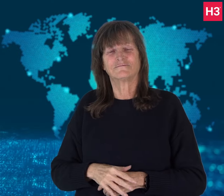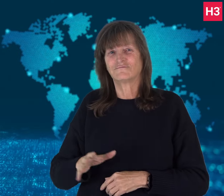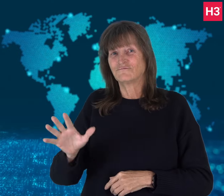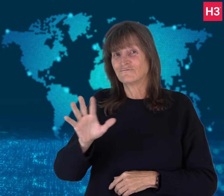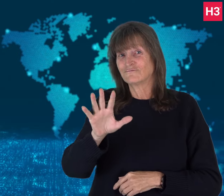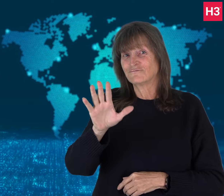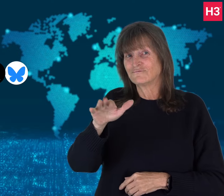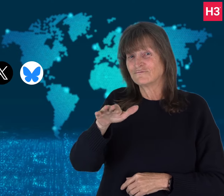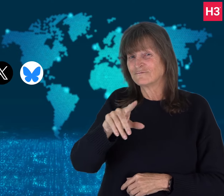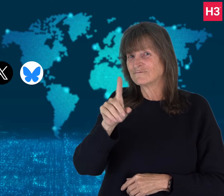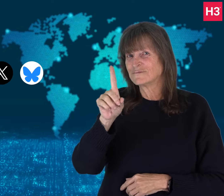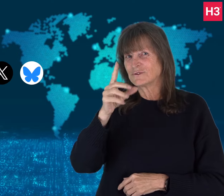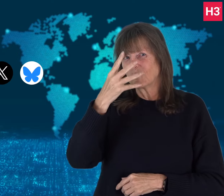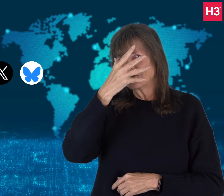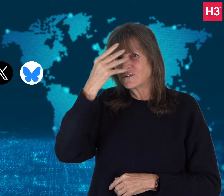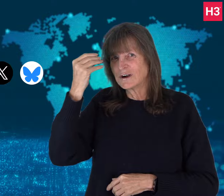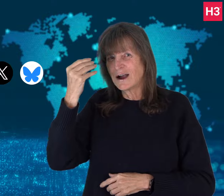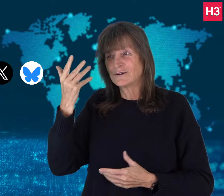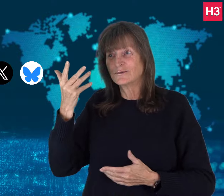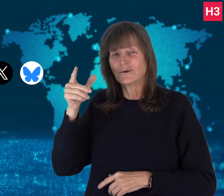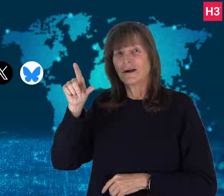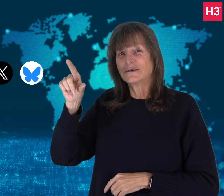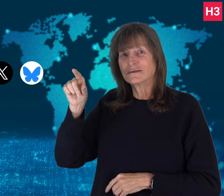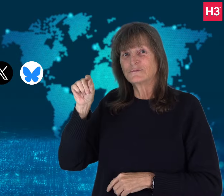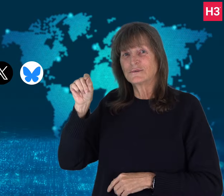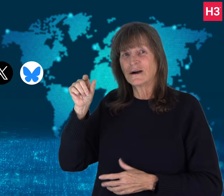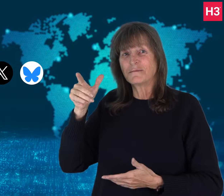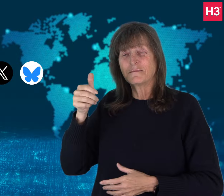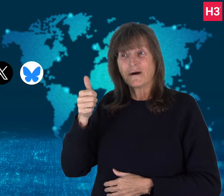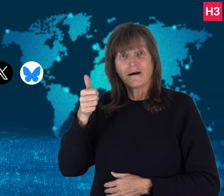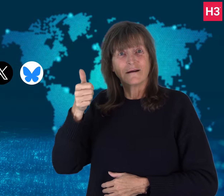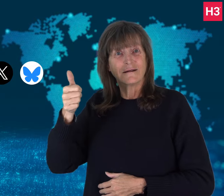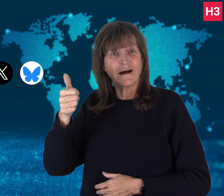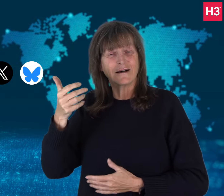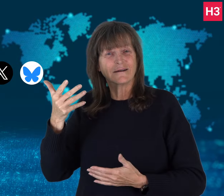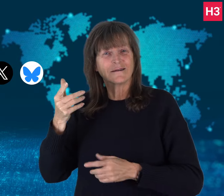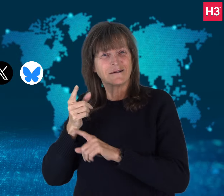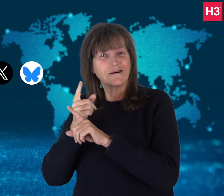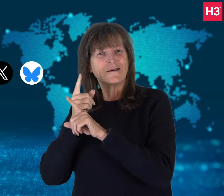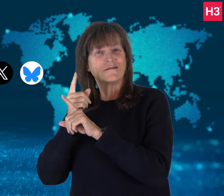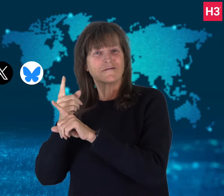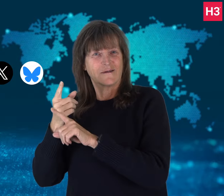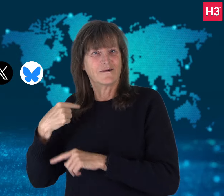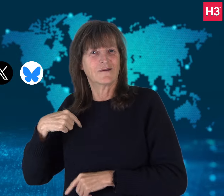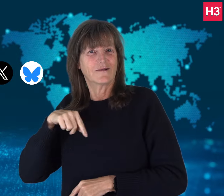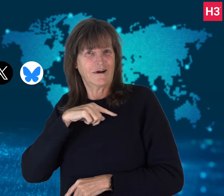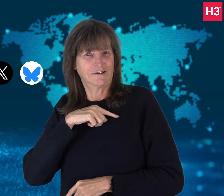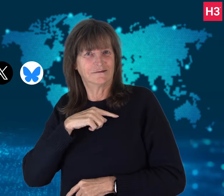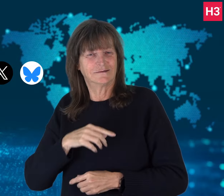Don’t forget to subscribe, like, and follow us!